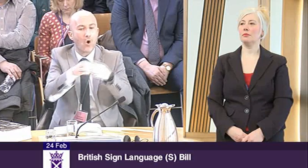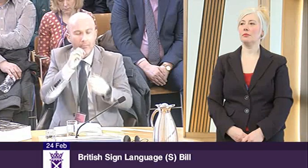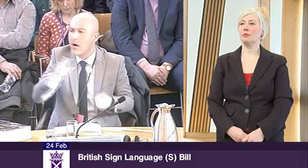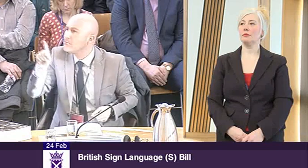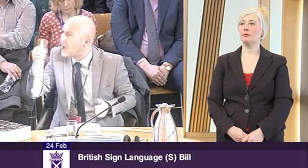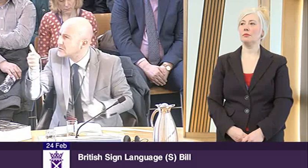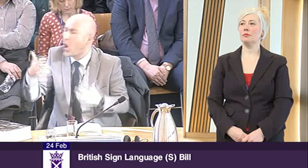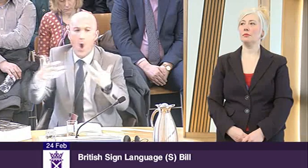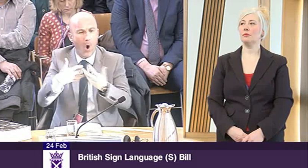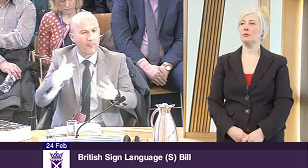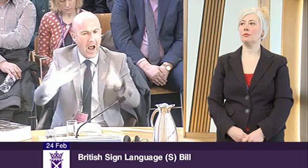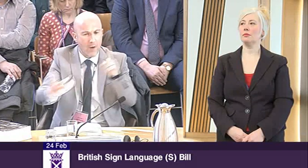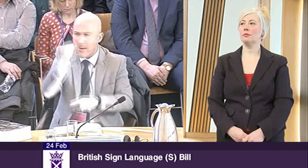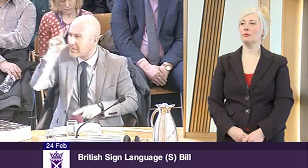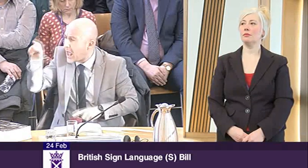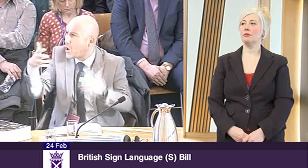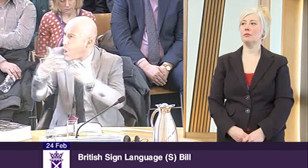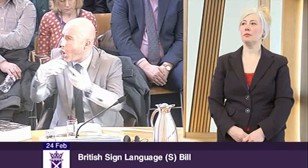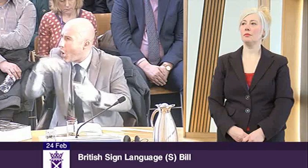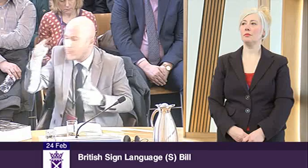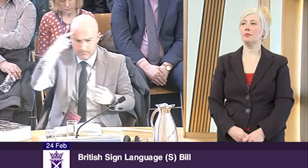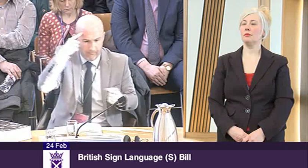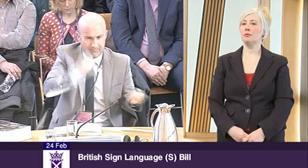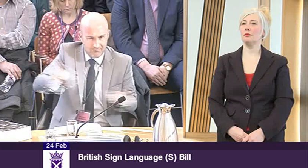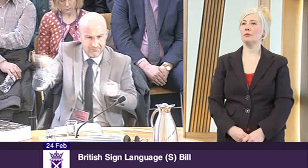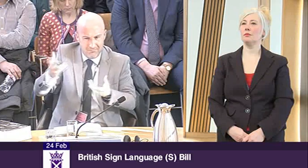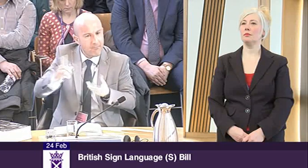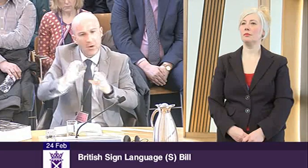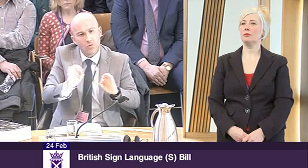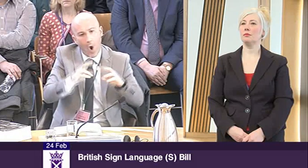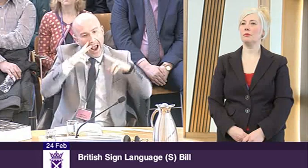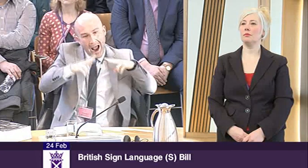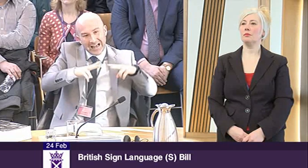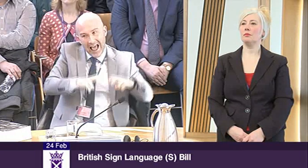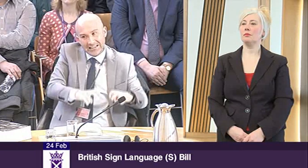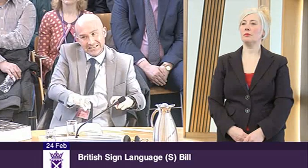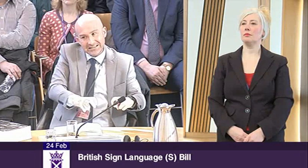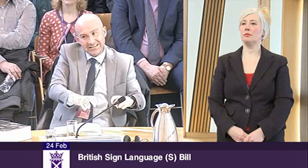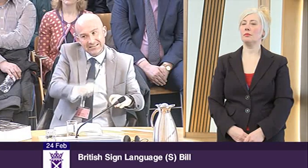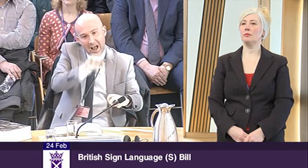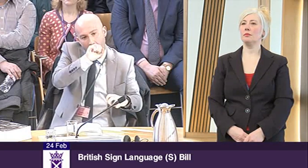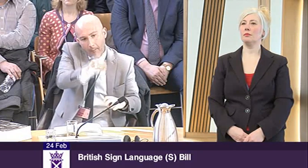Those authorities will have the national plan, and they can think about how to achieve the